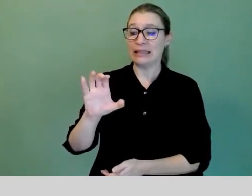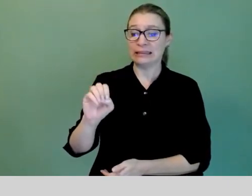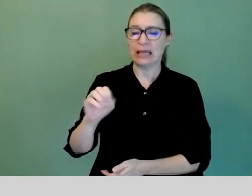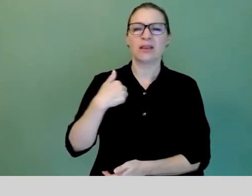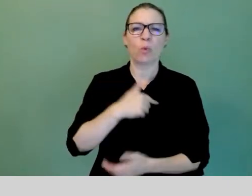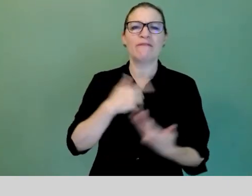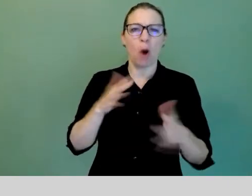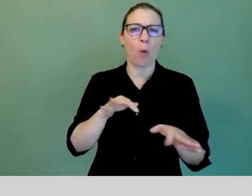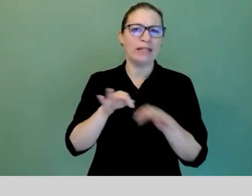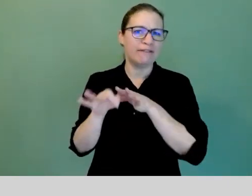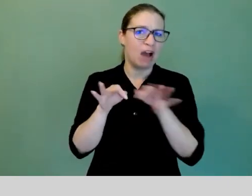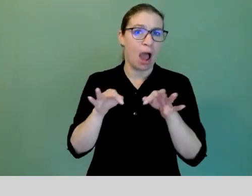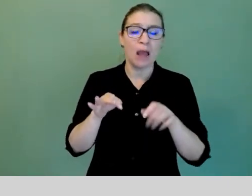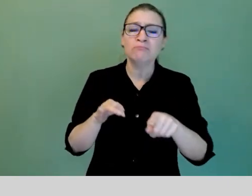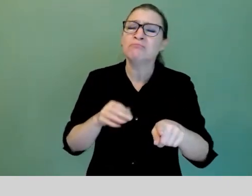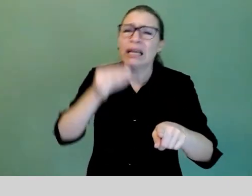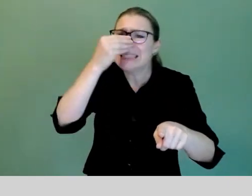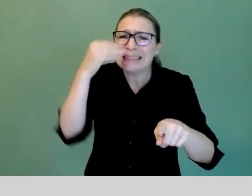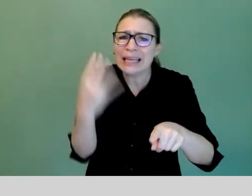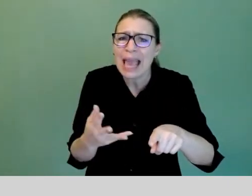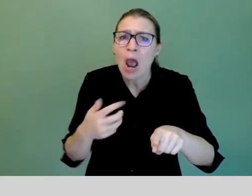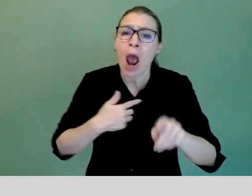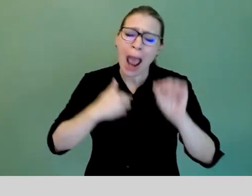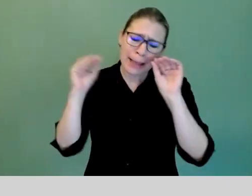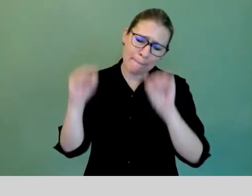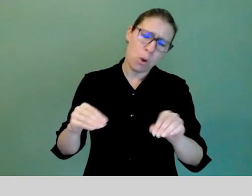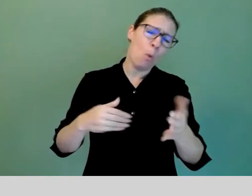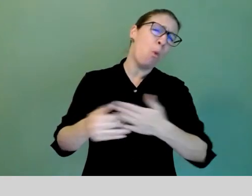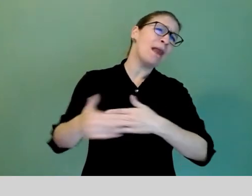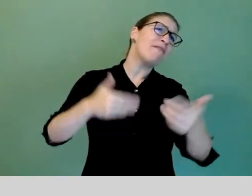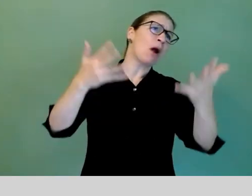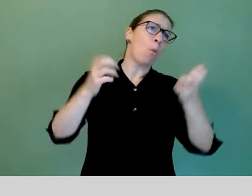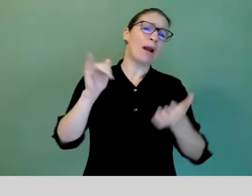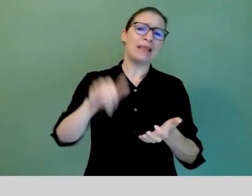I can put anything I want in this dictionary. Duck typing, baby!